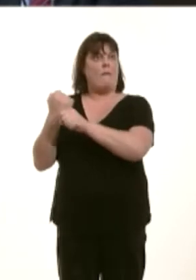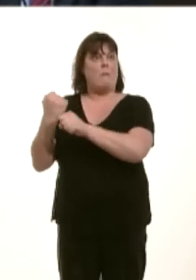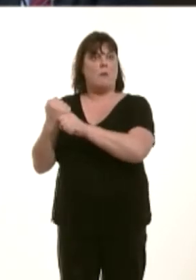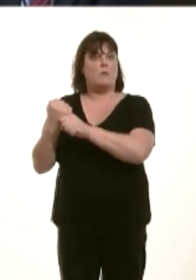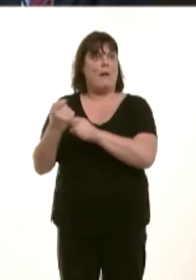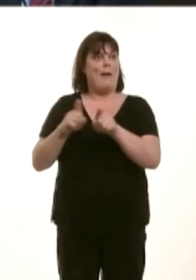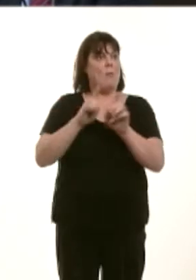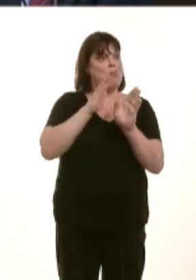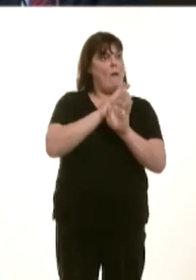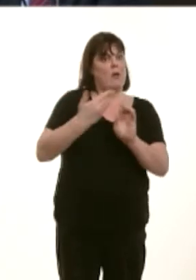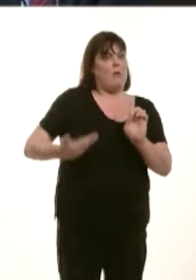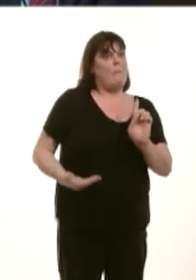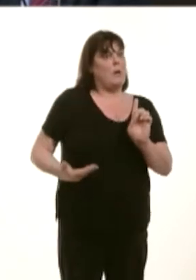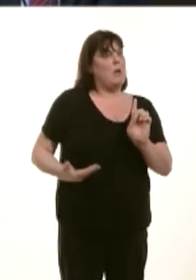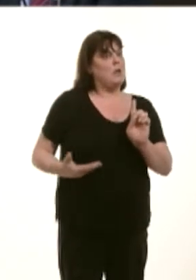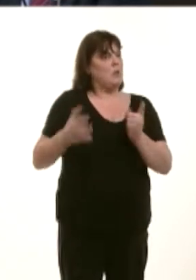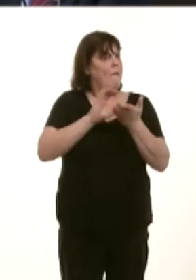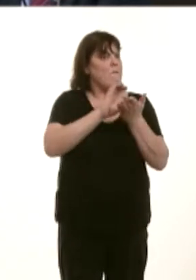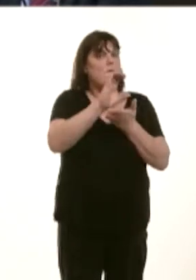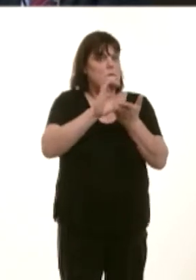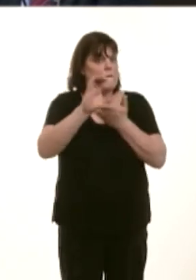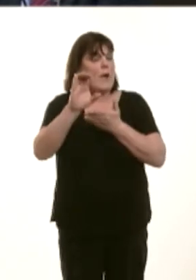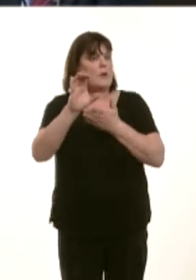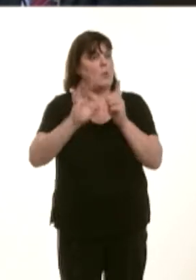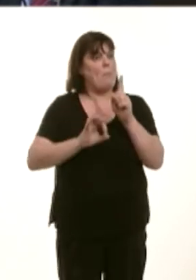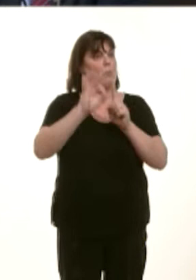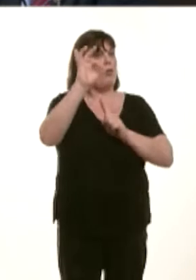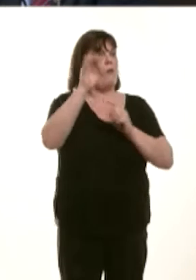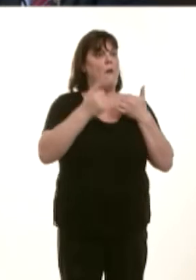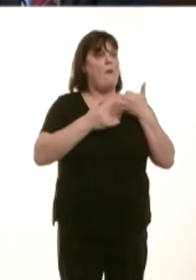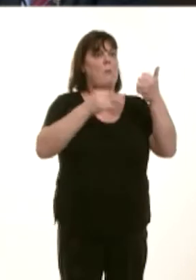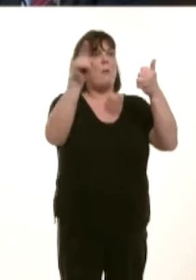private companies, in terms of mobile phone signal; that is important.